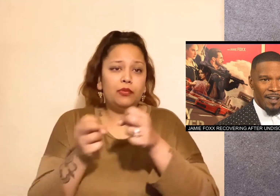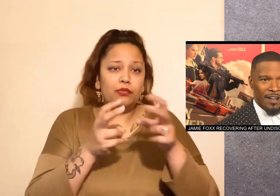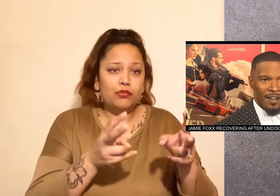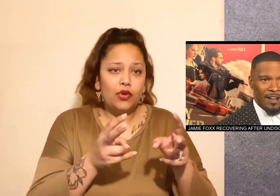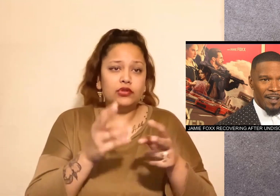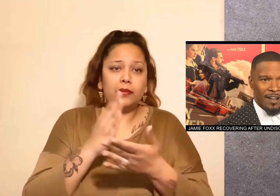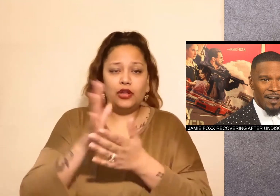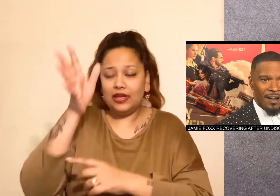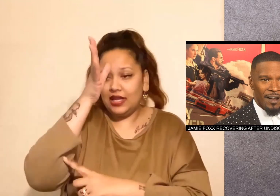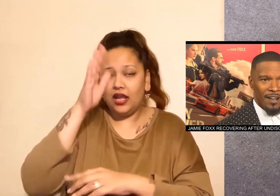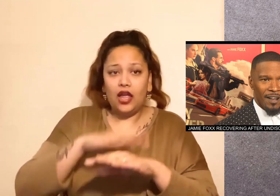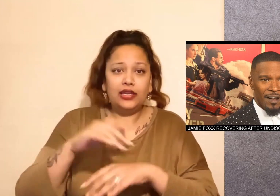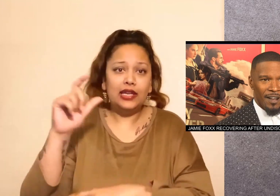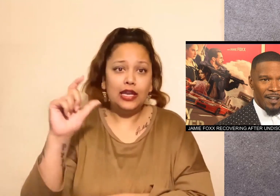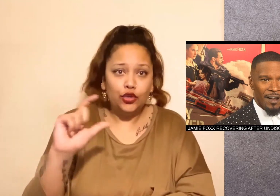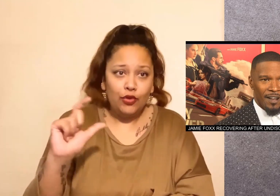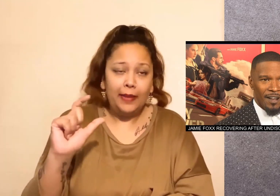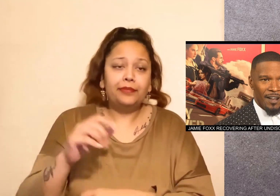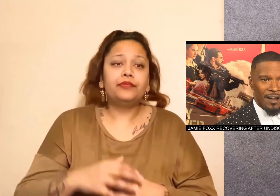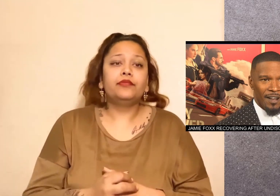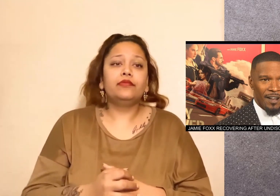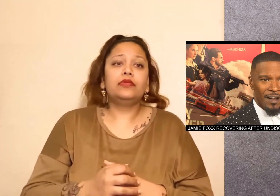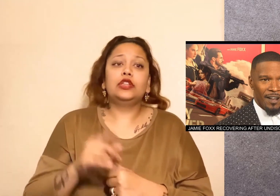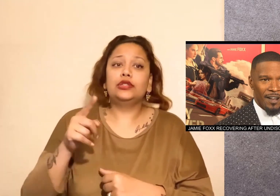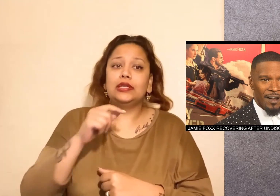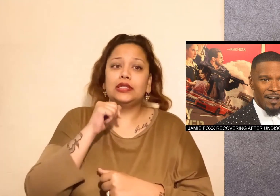his daughter Corinne Foxx posted about her dad on Instagram